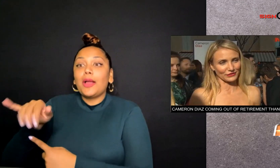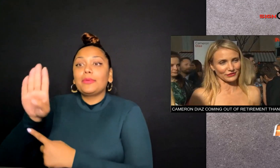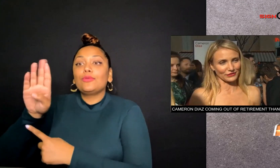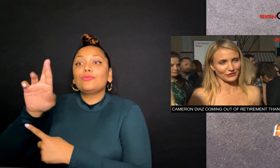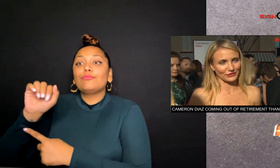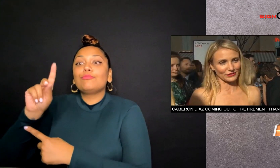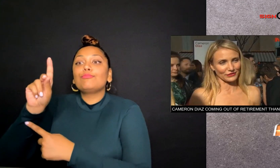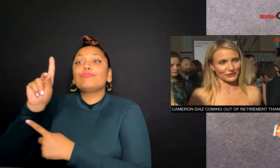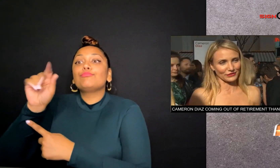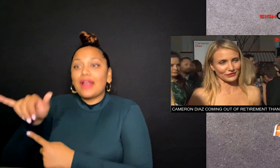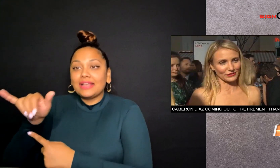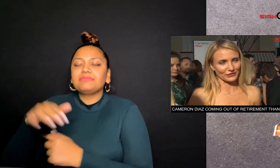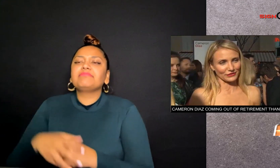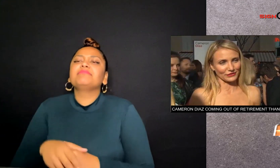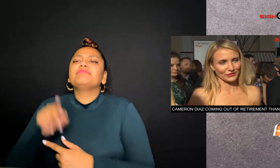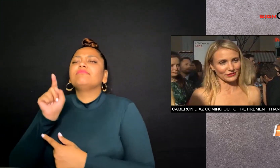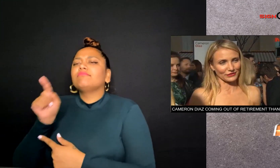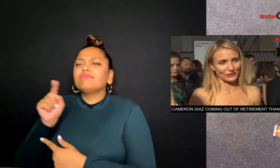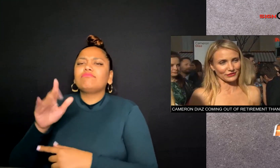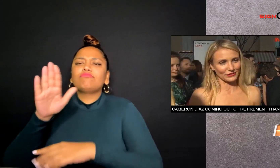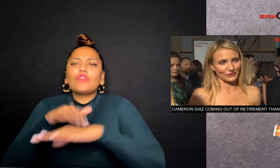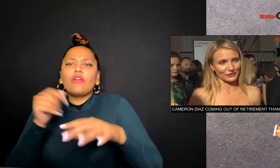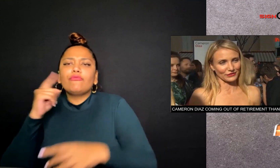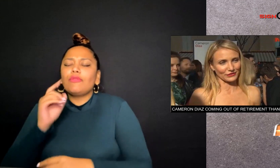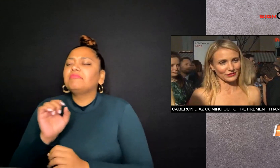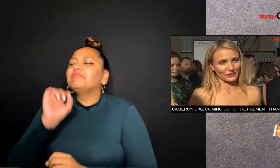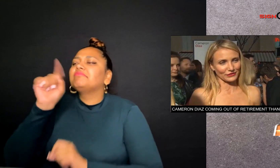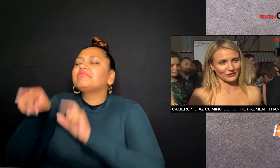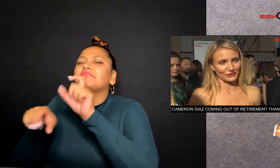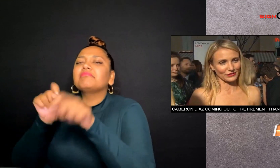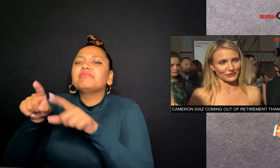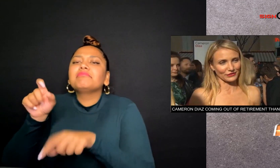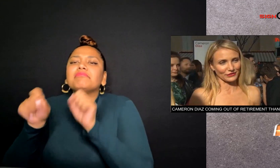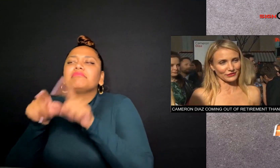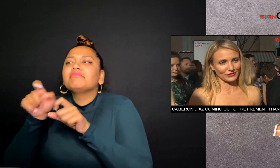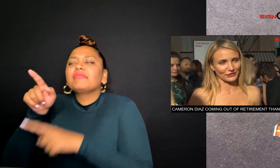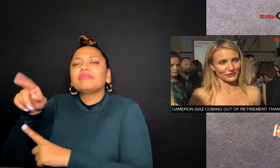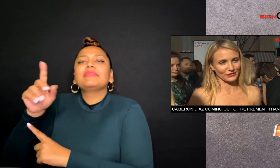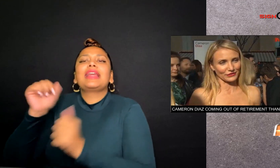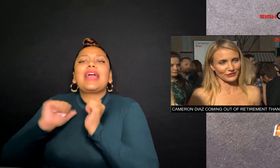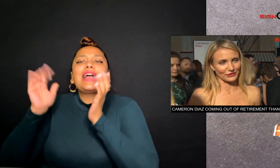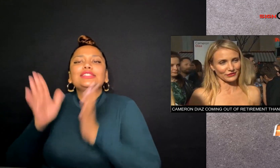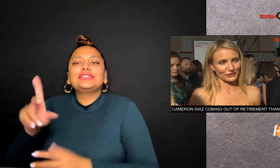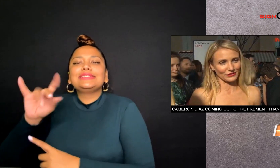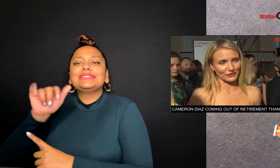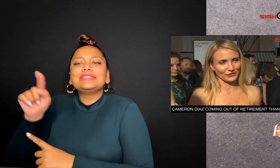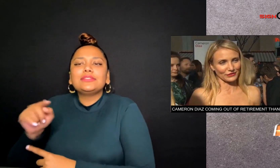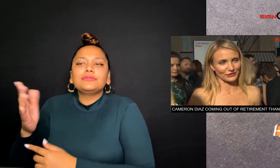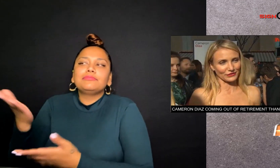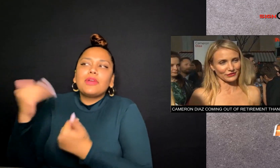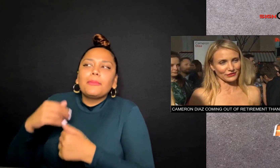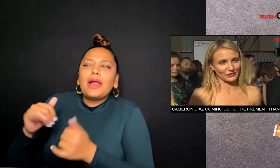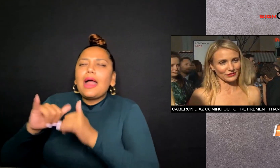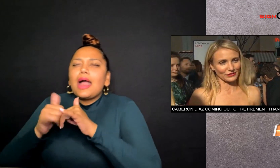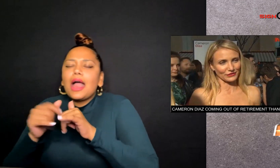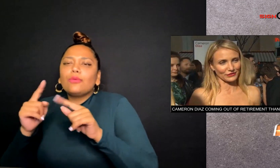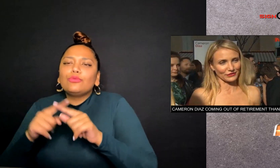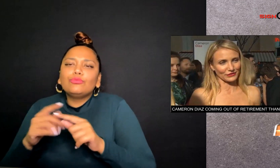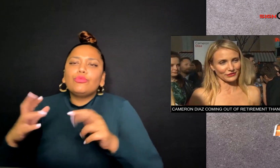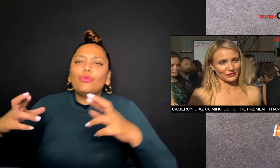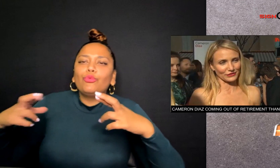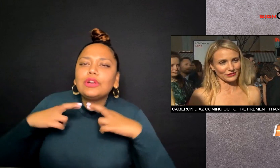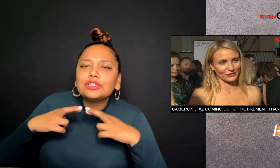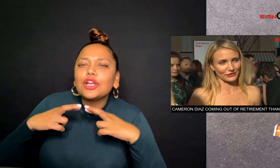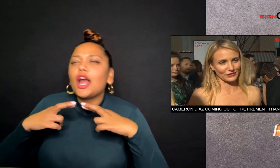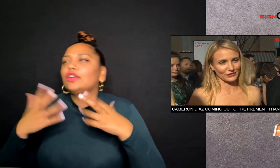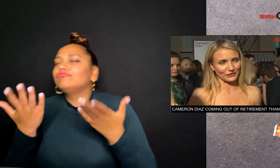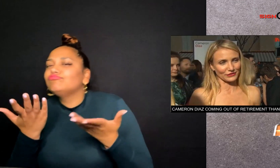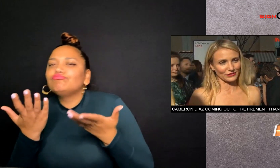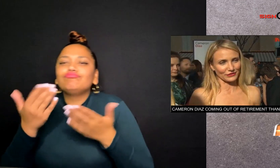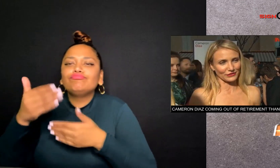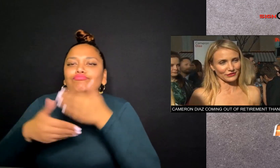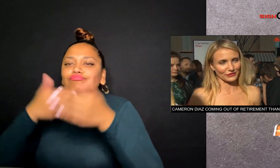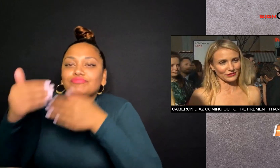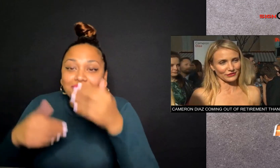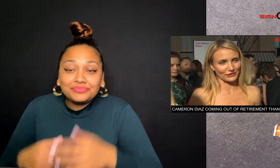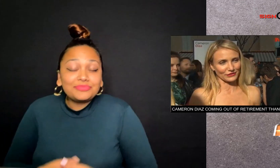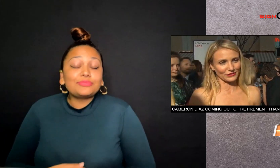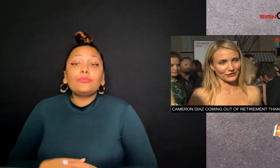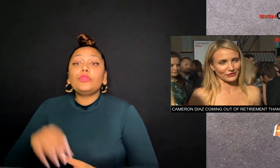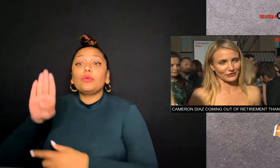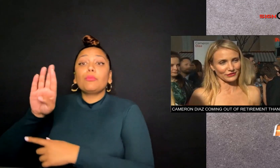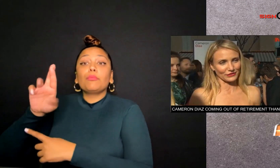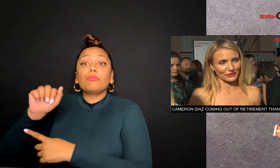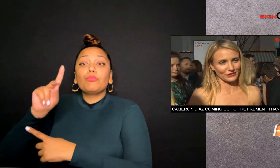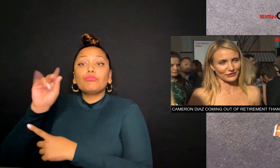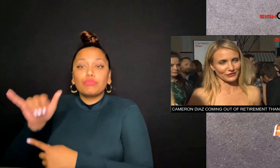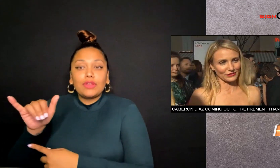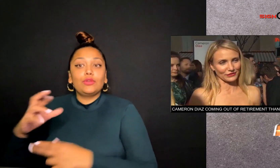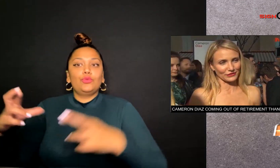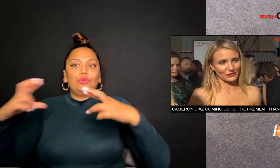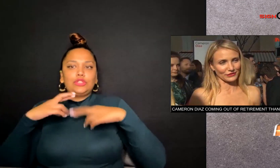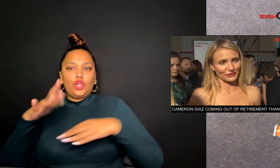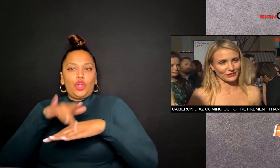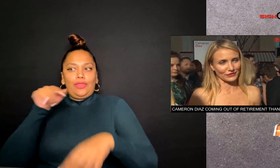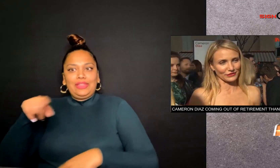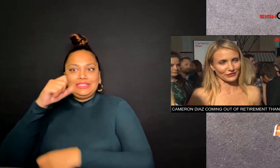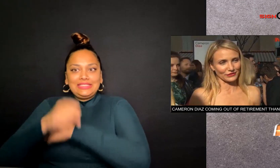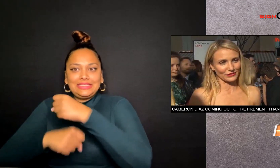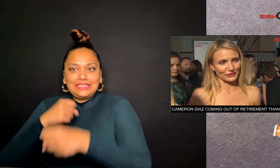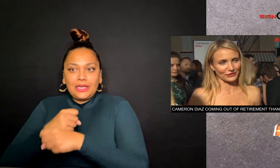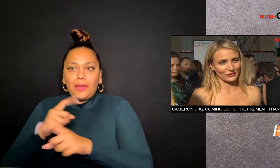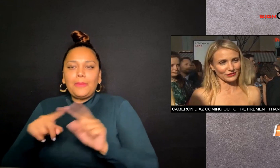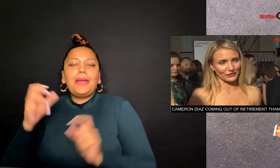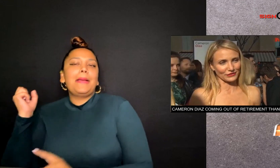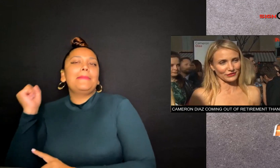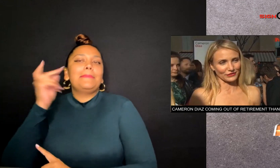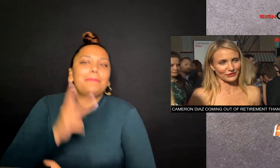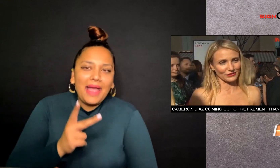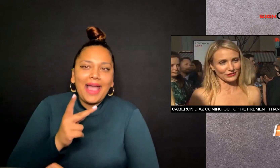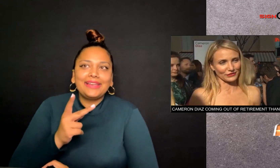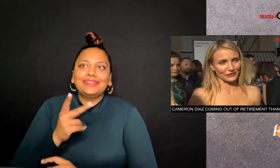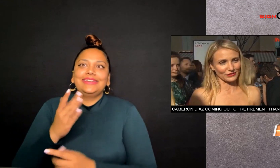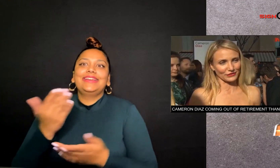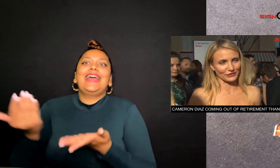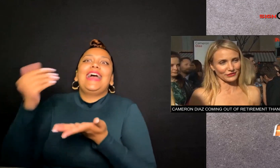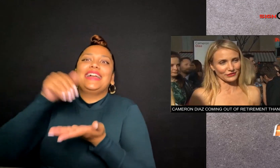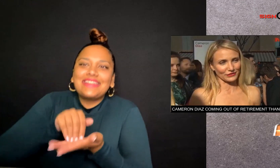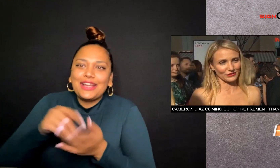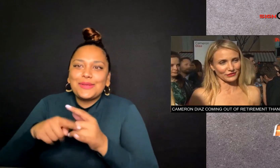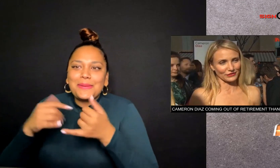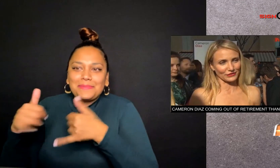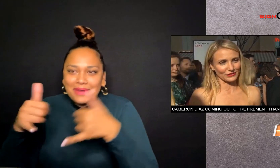Tom Brady to the call to give Diaz tips on coming out of retirement